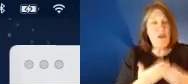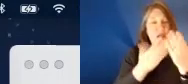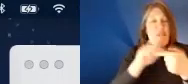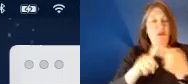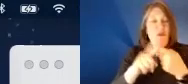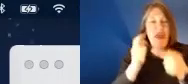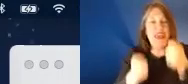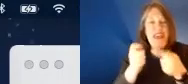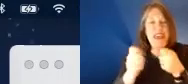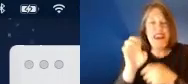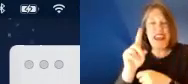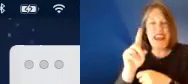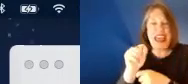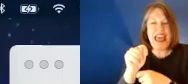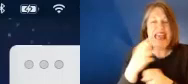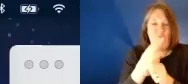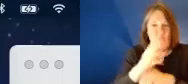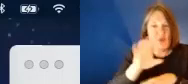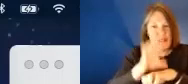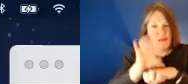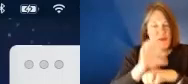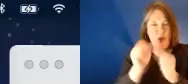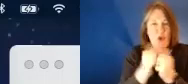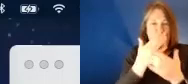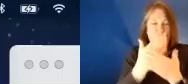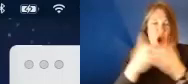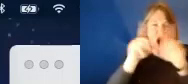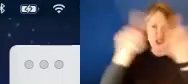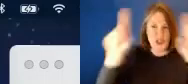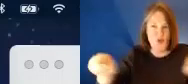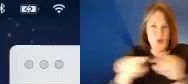it on a computer 06:53:02 with a good-sized screen, it is just